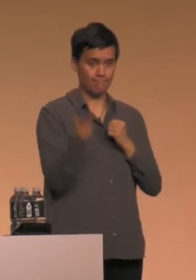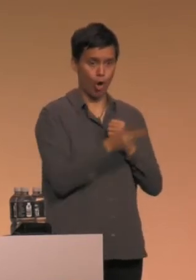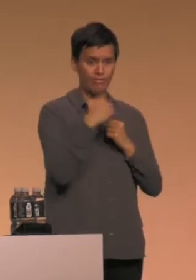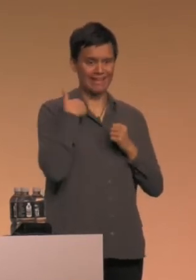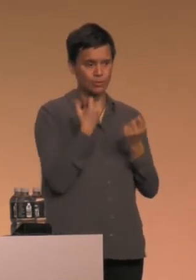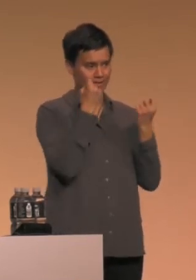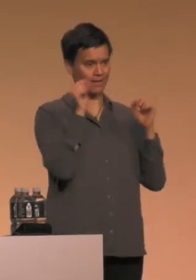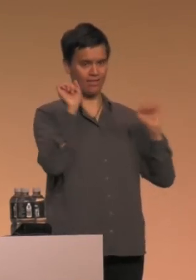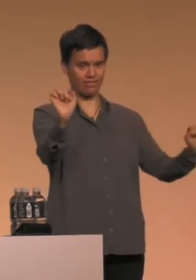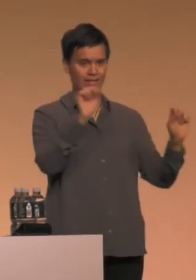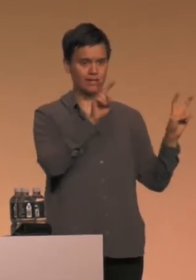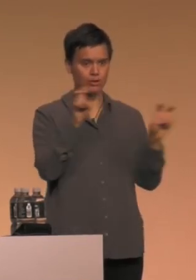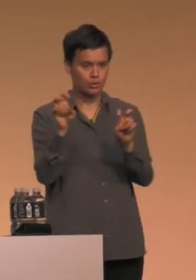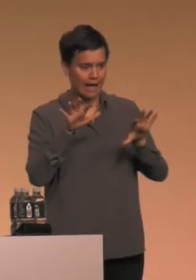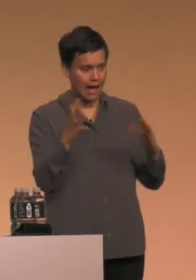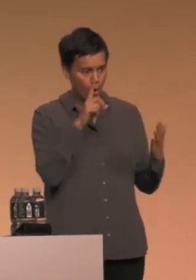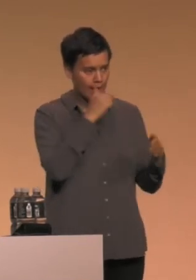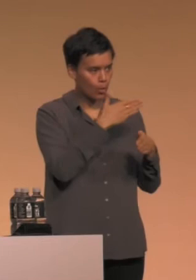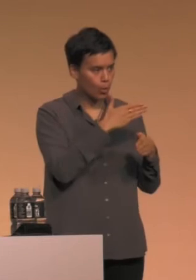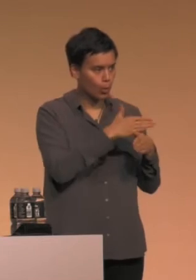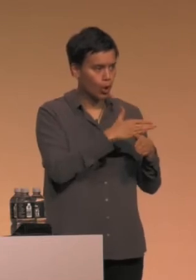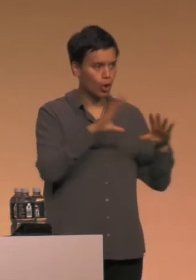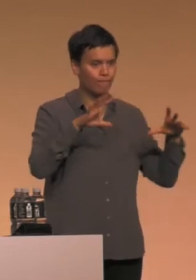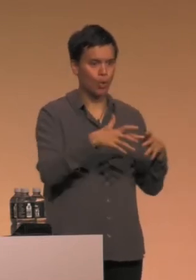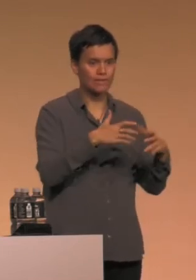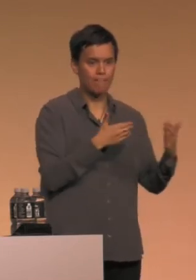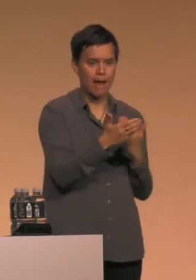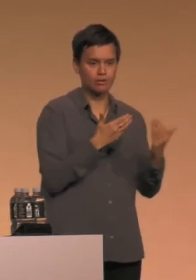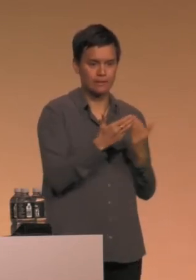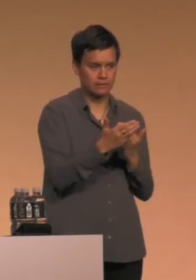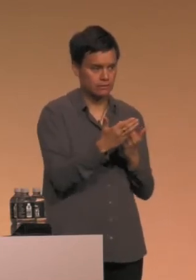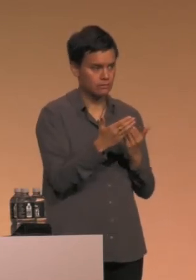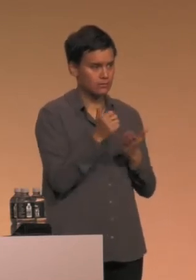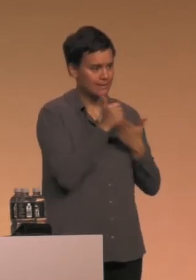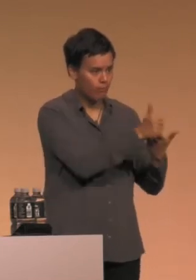in developing workforce management approaches that support their lives.